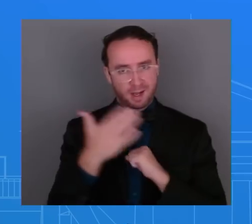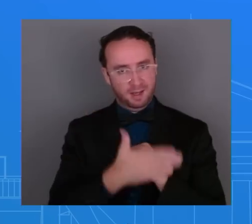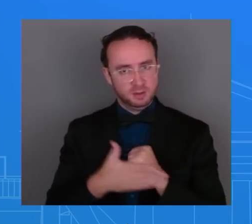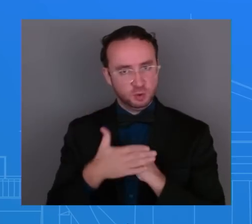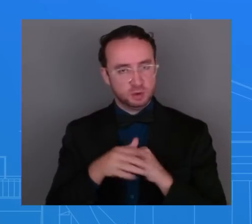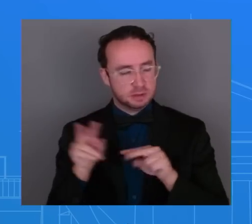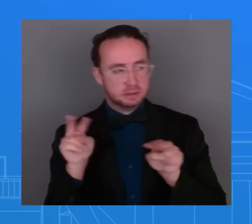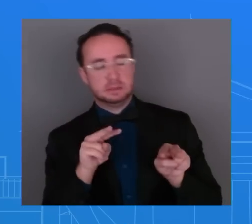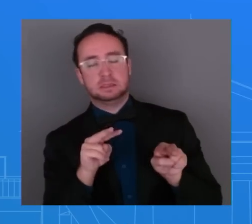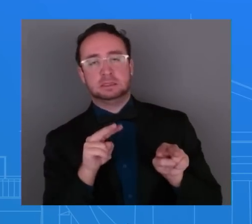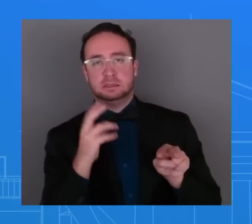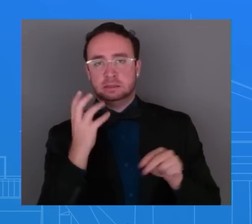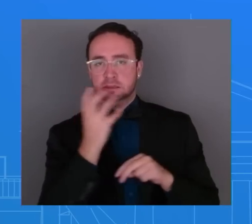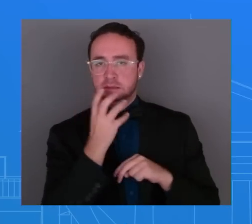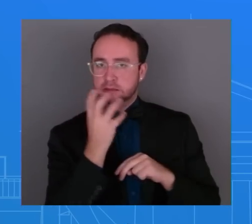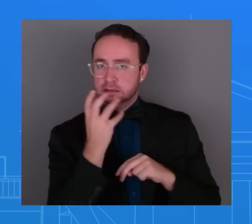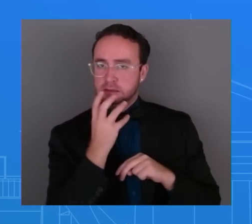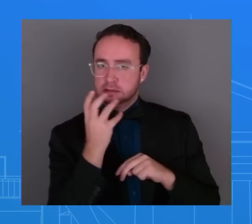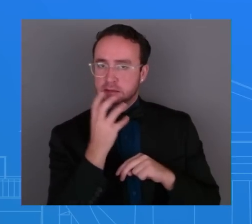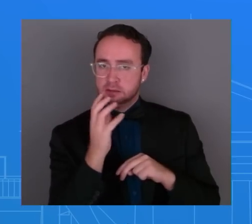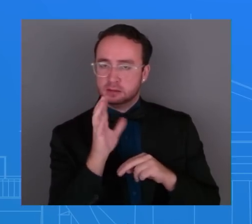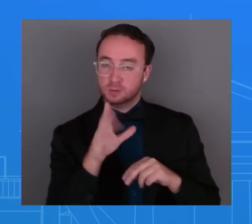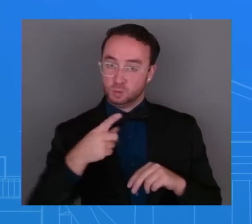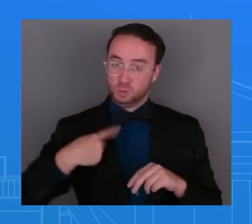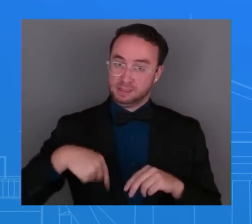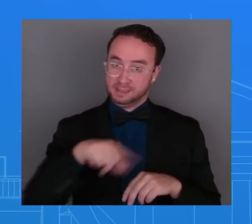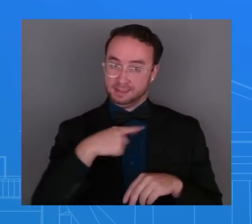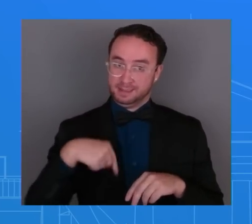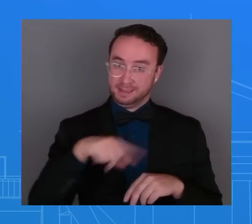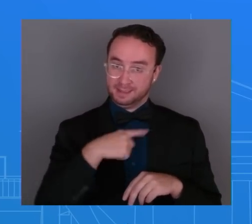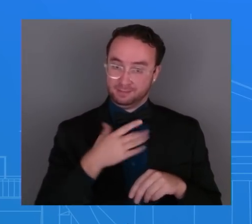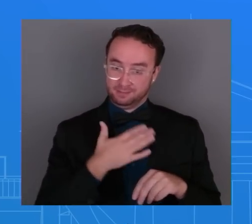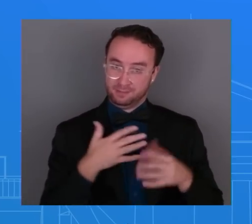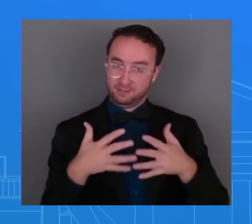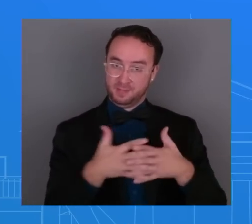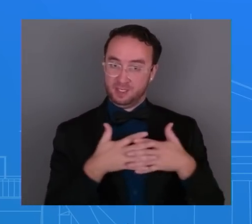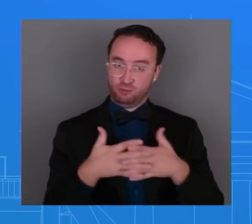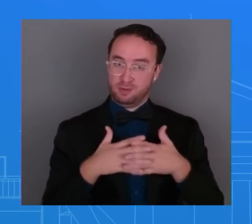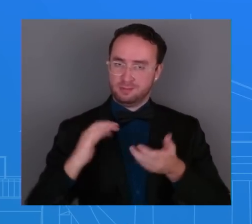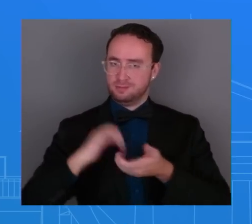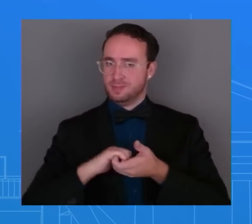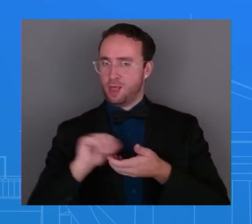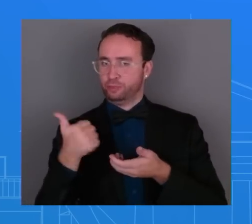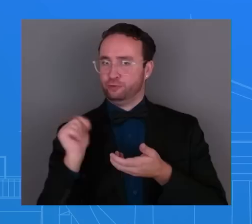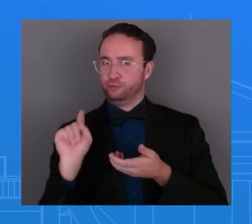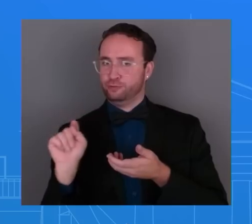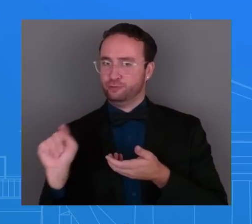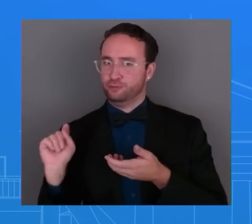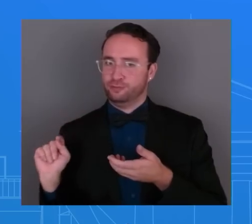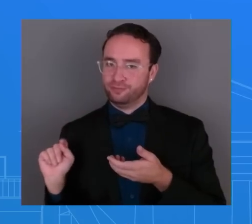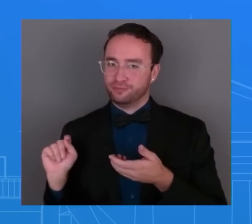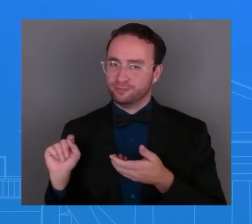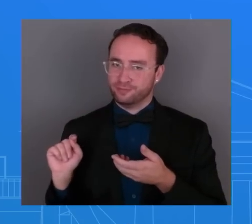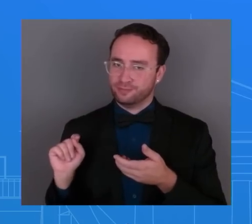have made clear to the world both at the G7 and NATO summits this summer, together, we are prepared to deliver a swift and severe response